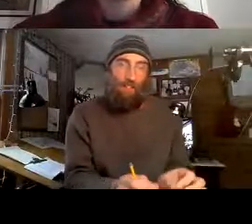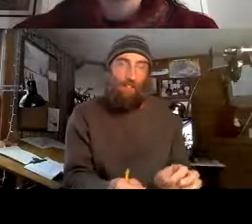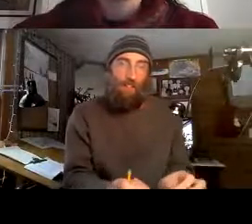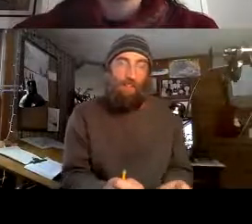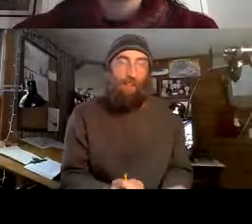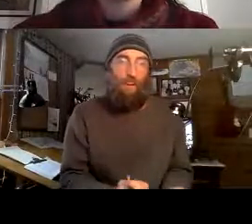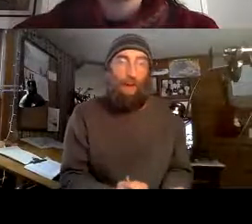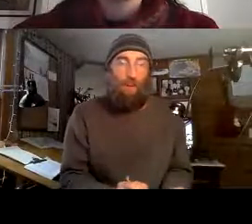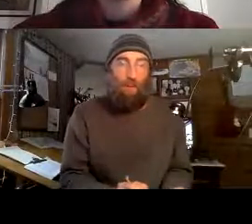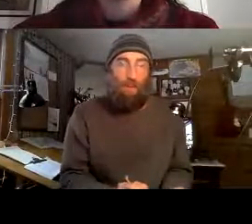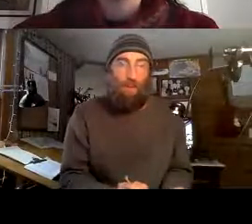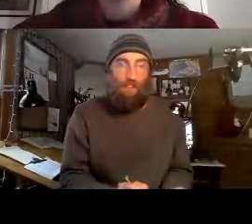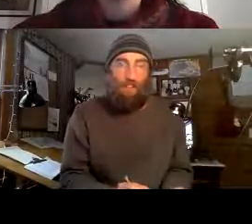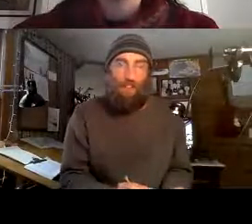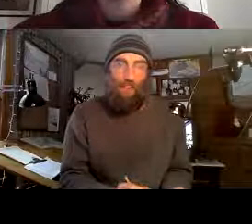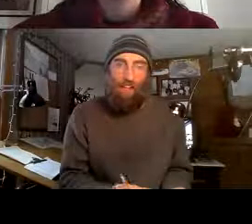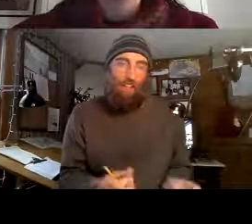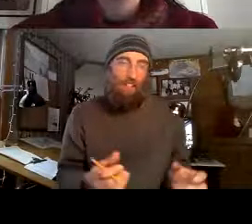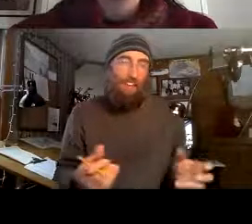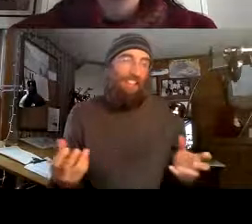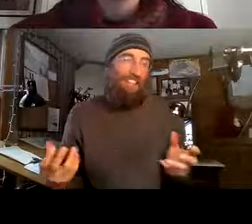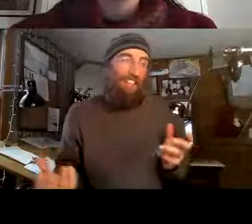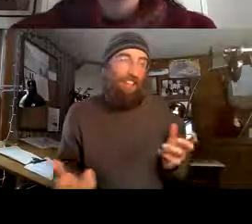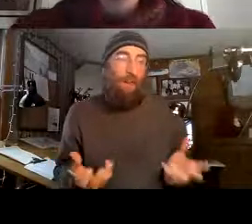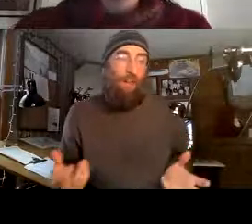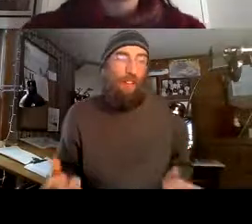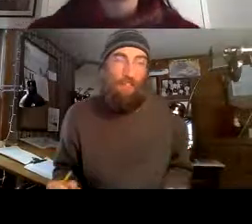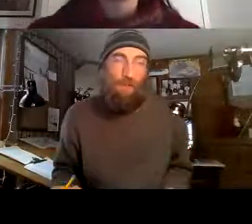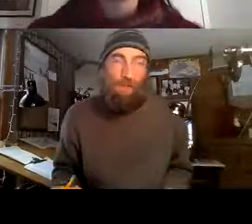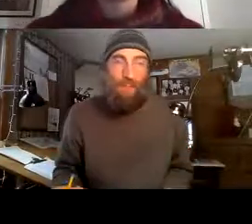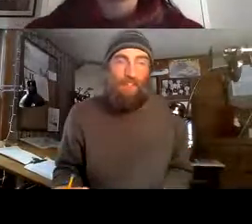of start a story happening on the page. And often I didn't know what that story was